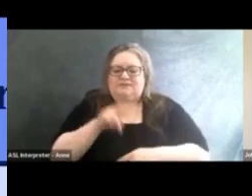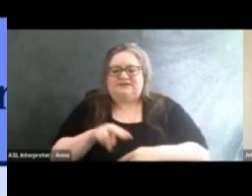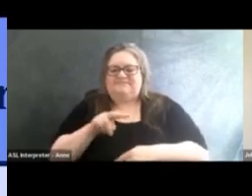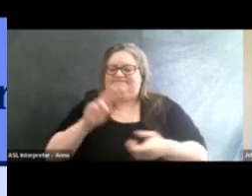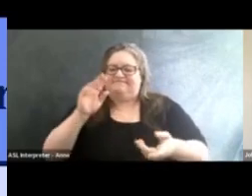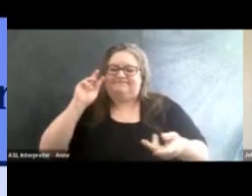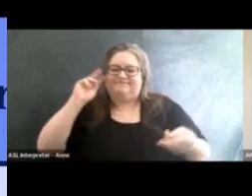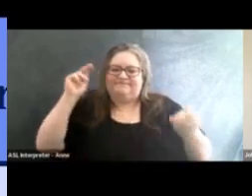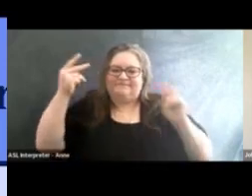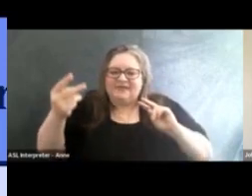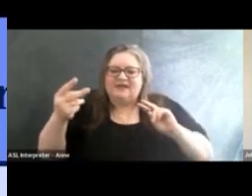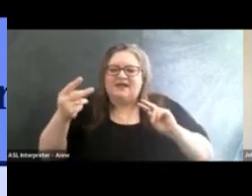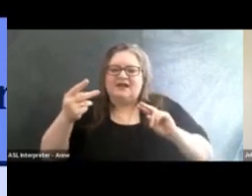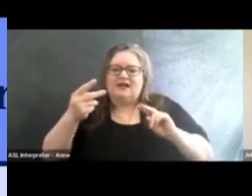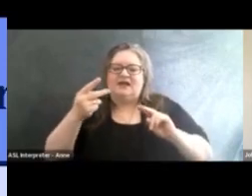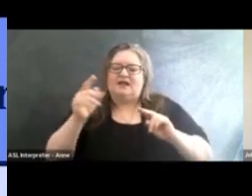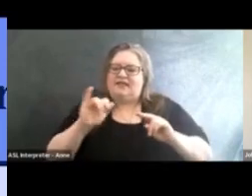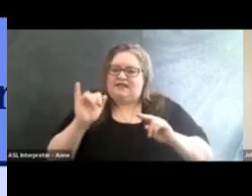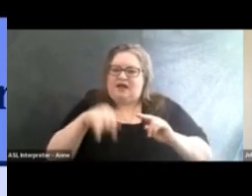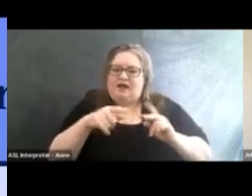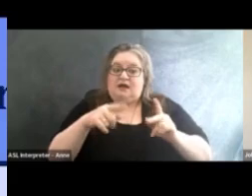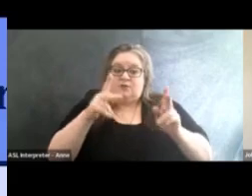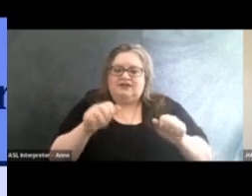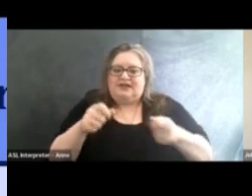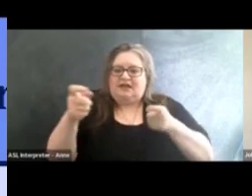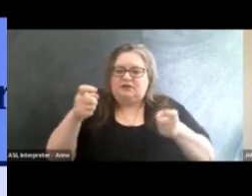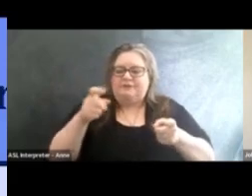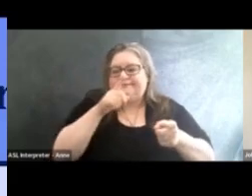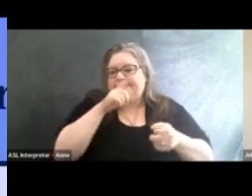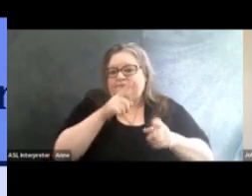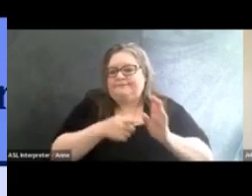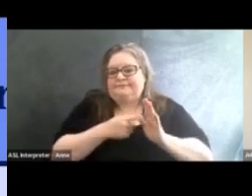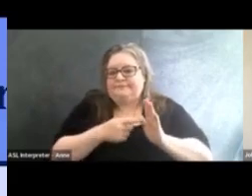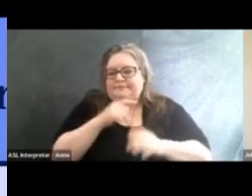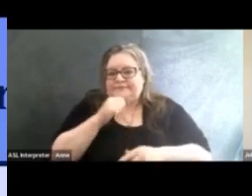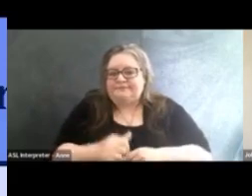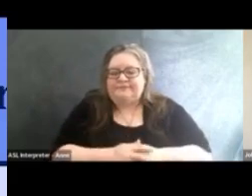under a person's control. And that's where we start down kind of, what I think is the wrong